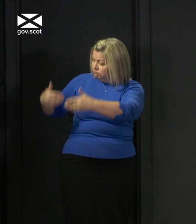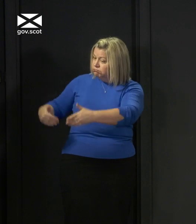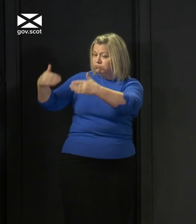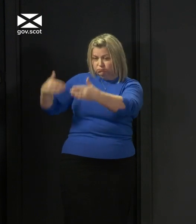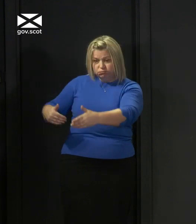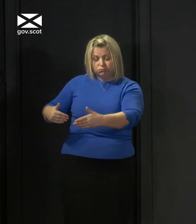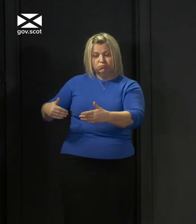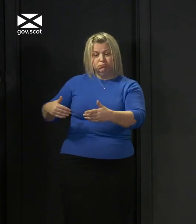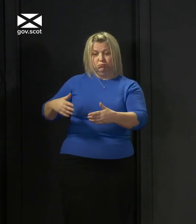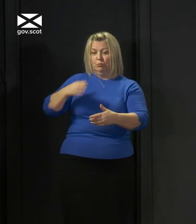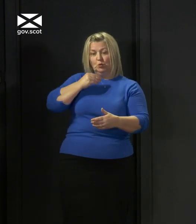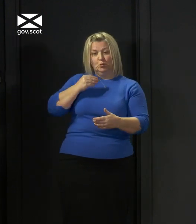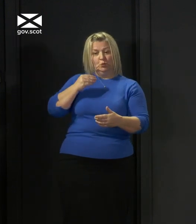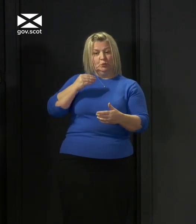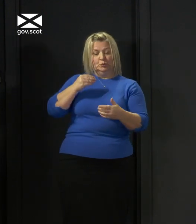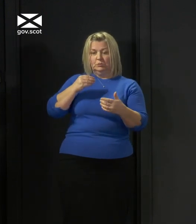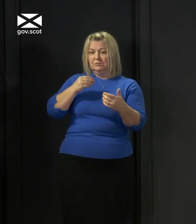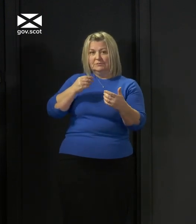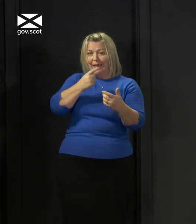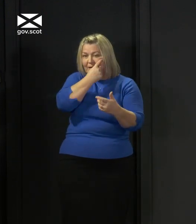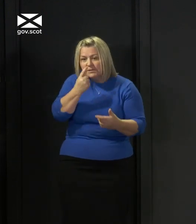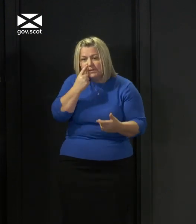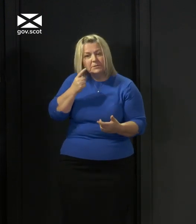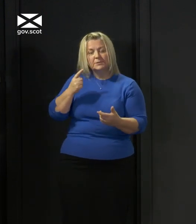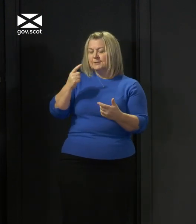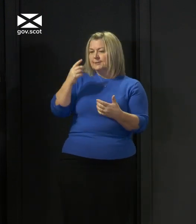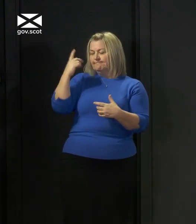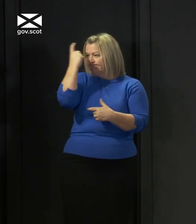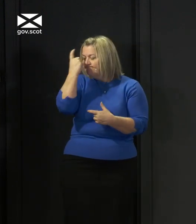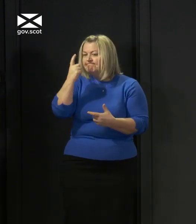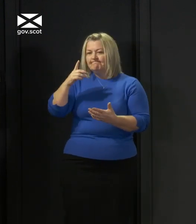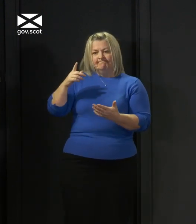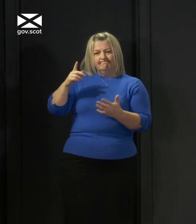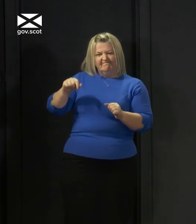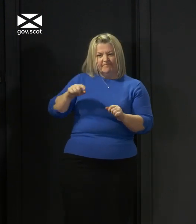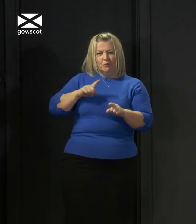the best way of of containing and then delaying and suppressing the spread of